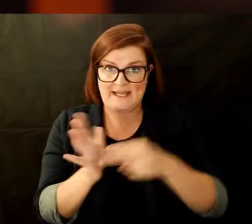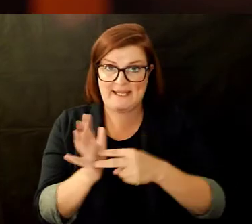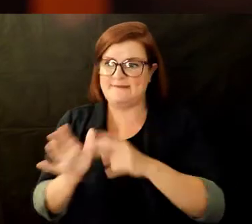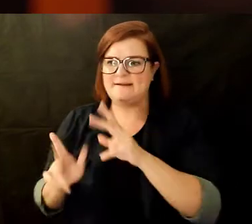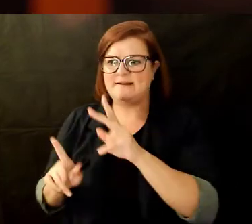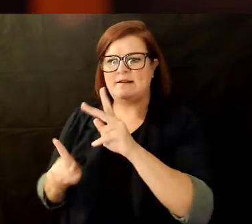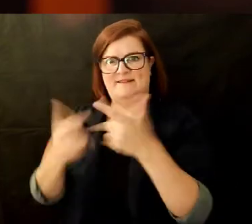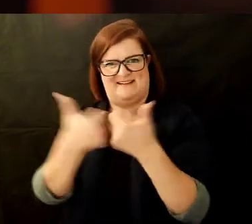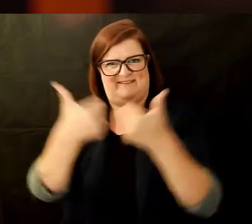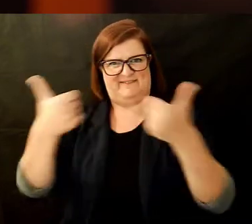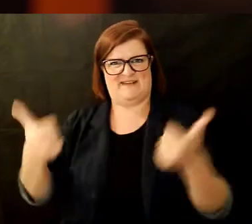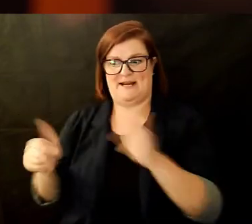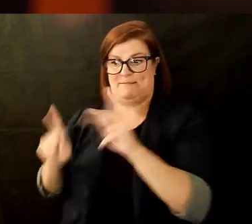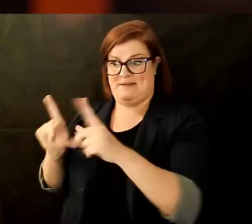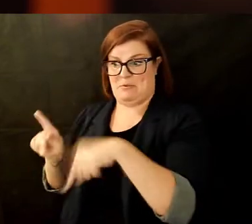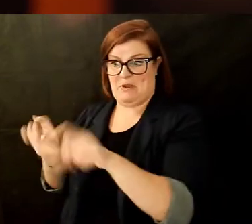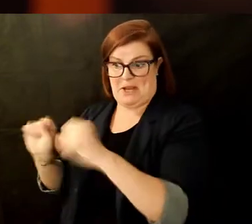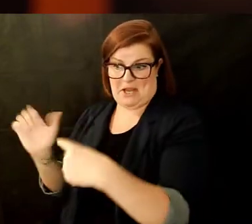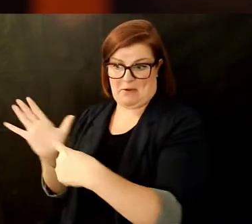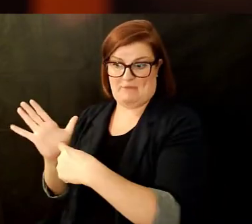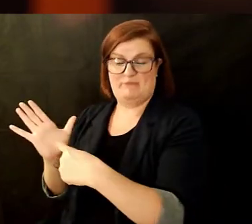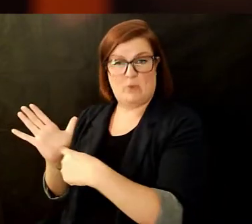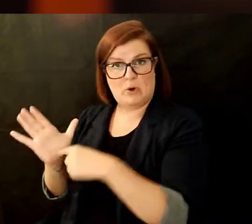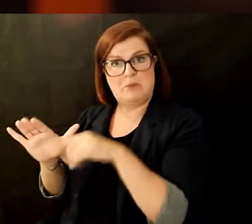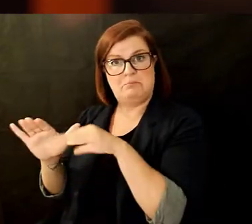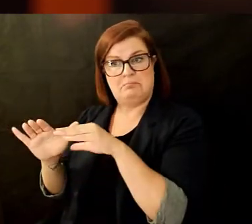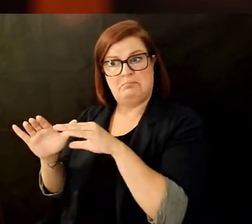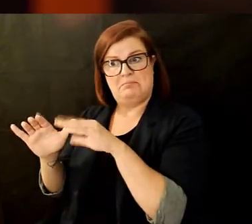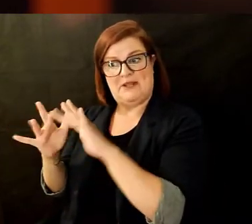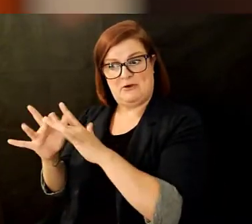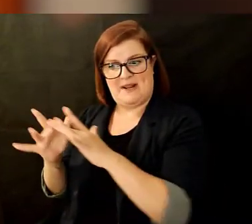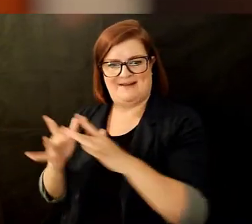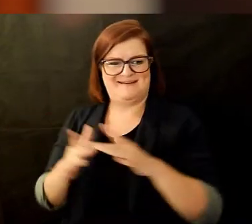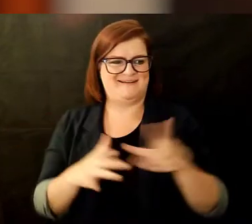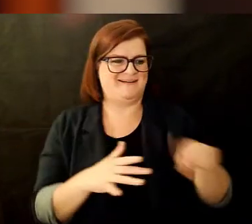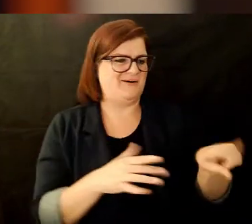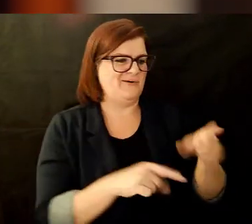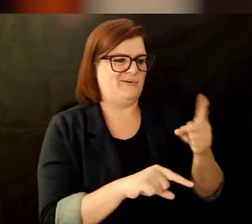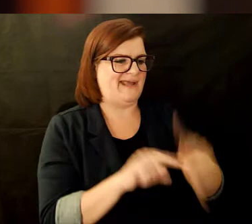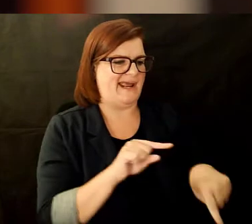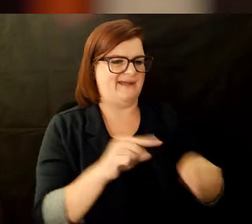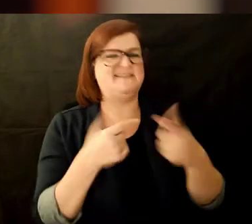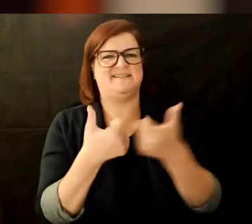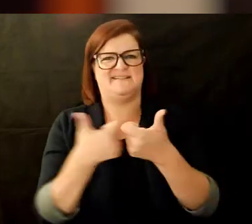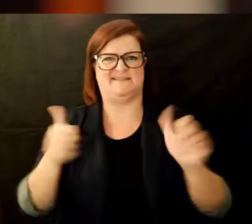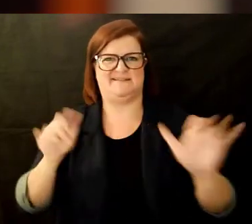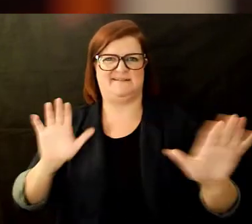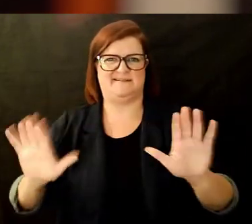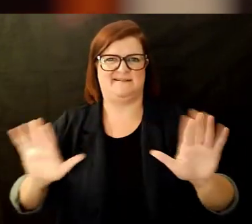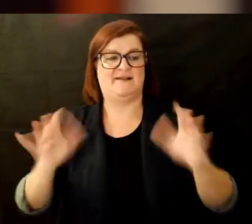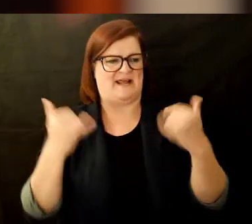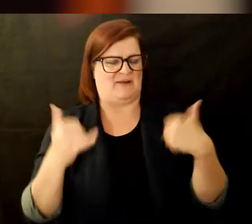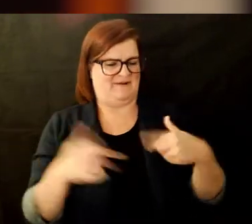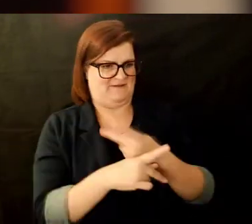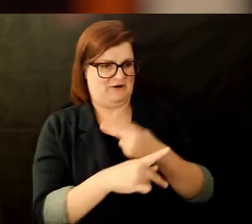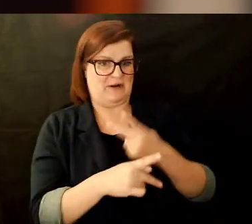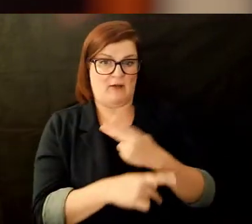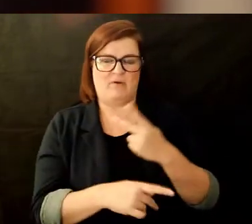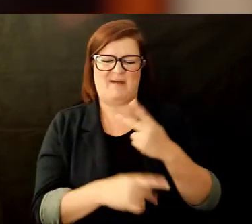afford devices and internet access and those who can't. So now, we have to figure out a way. It's like, yes, we have this service available,